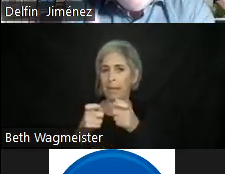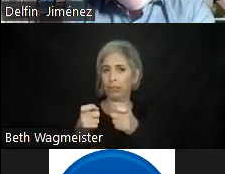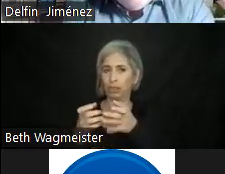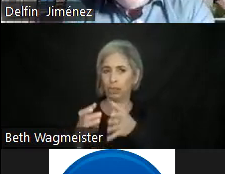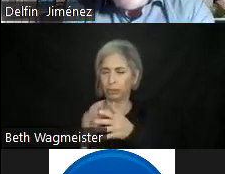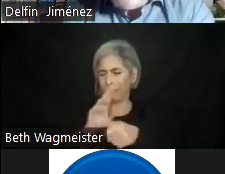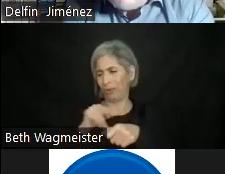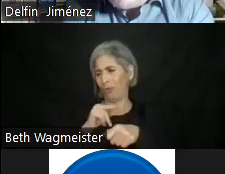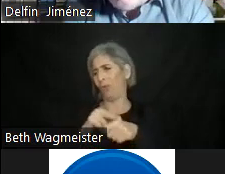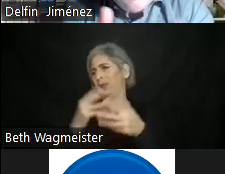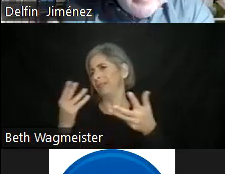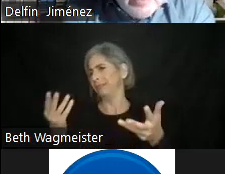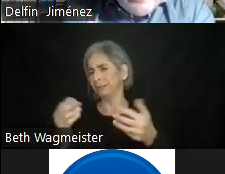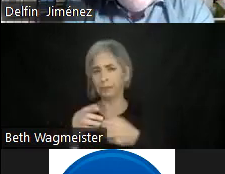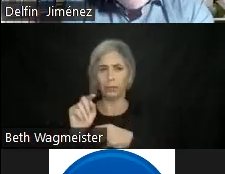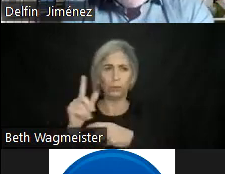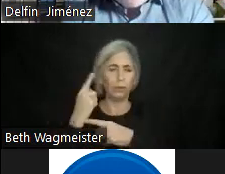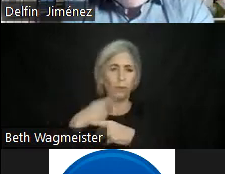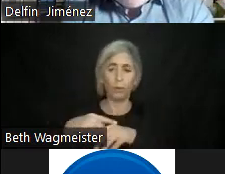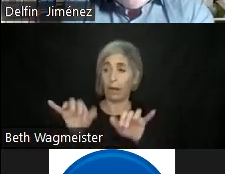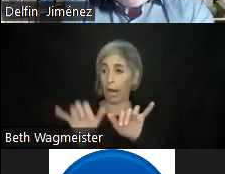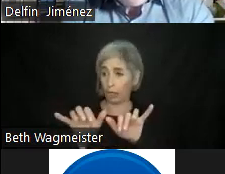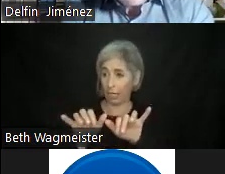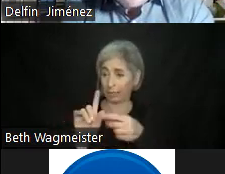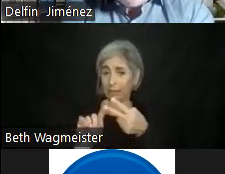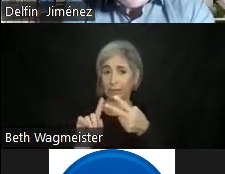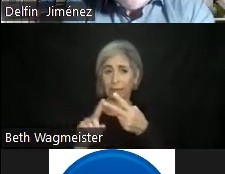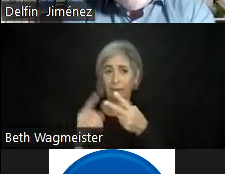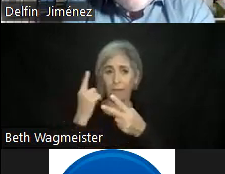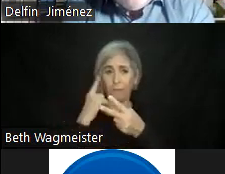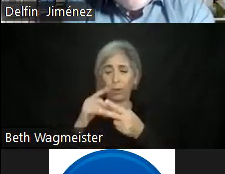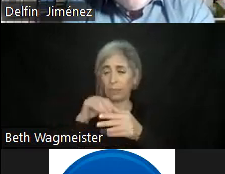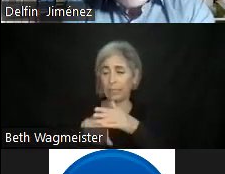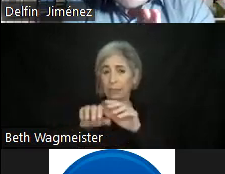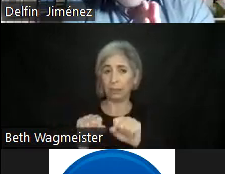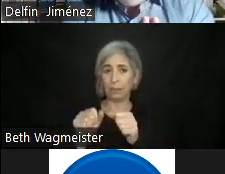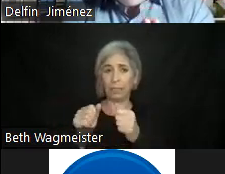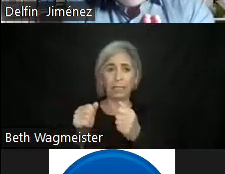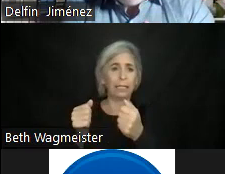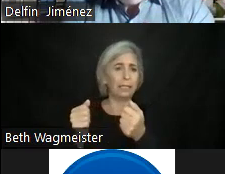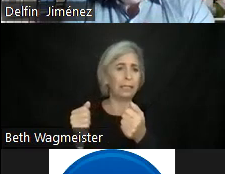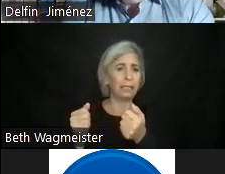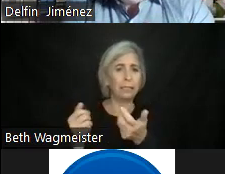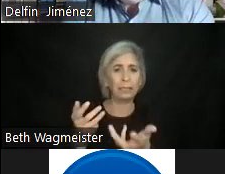It is a tool for architects or for accessibility consultant. But the idea is that